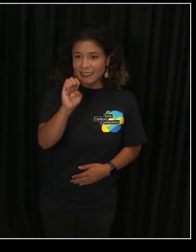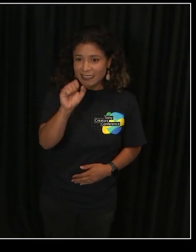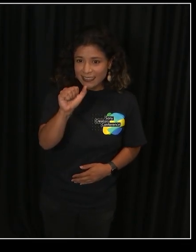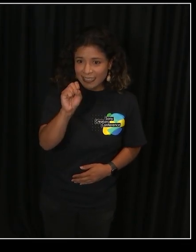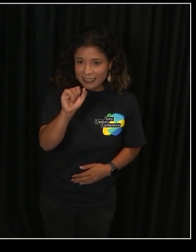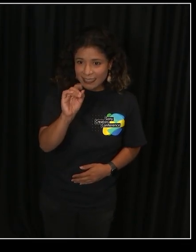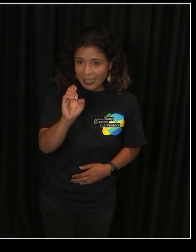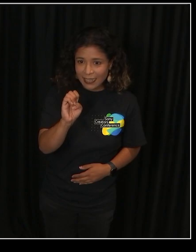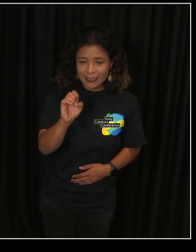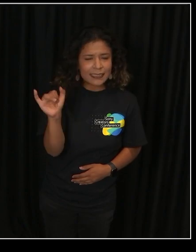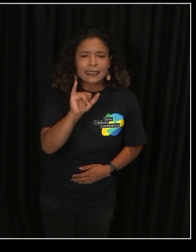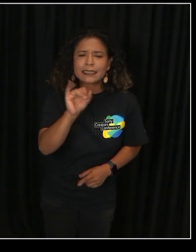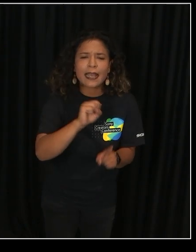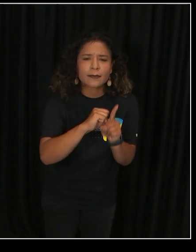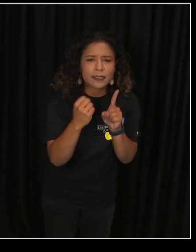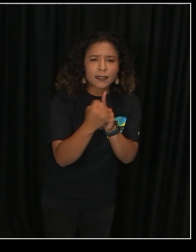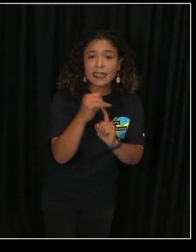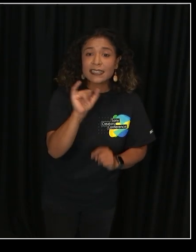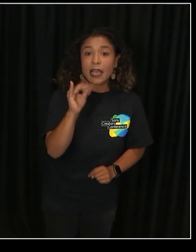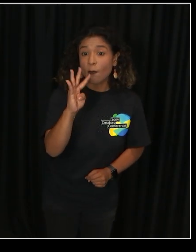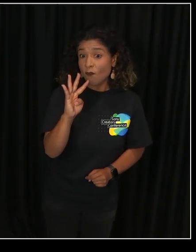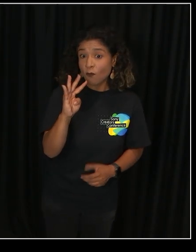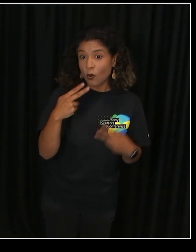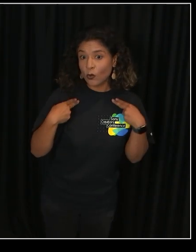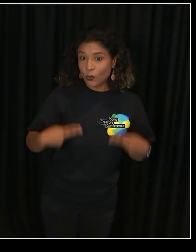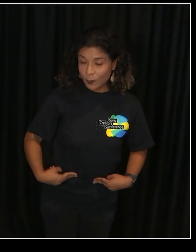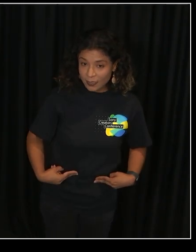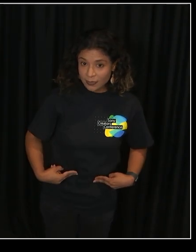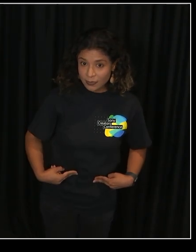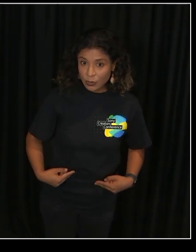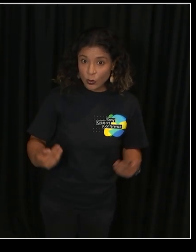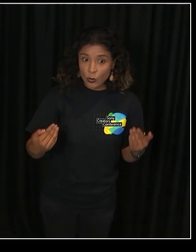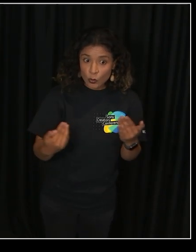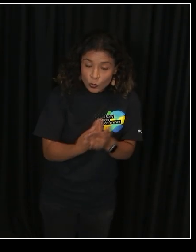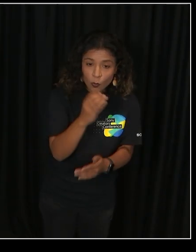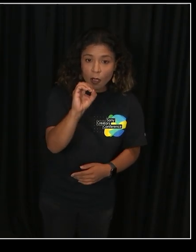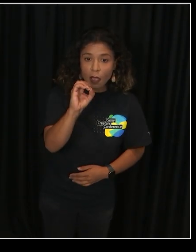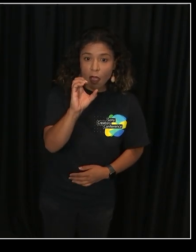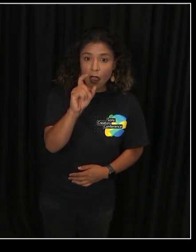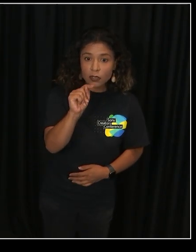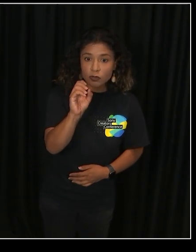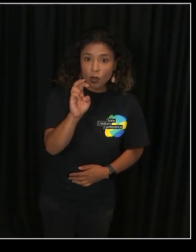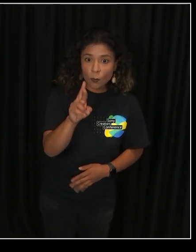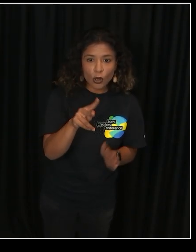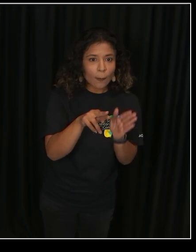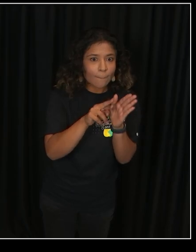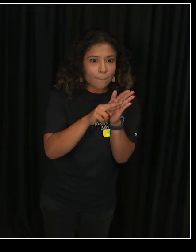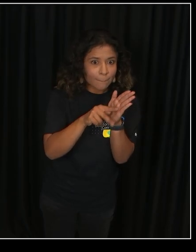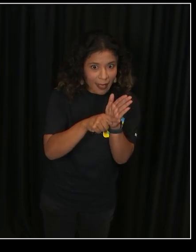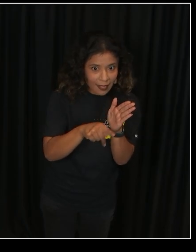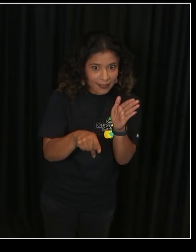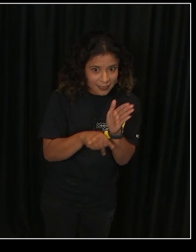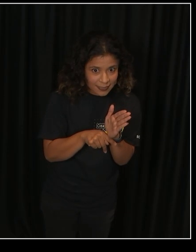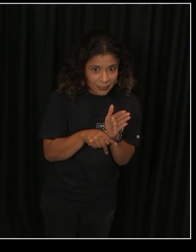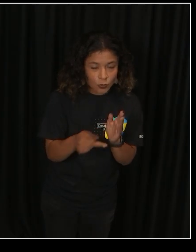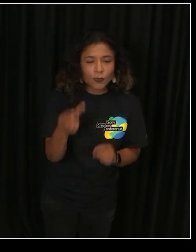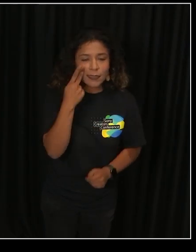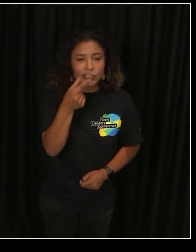Same situation, same four humans. Our new October policies. And we'll see that GT Sophy is able to do much better in the second event.